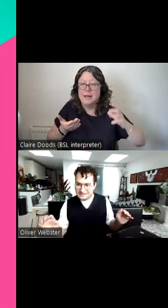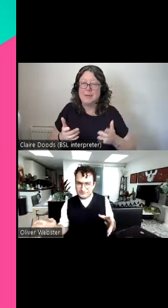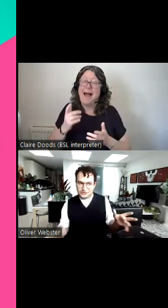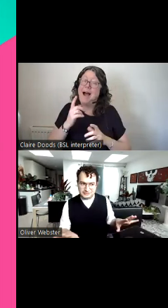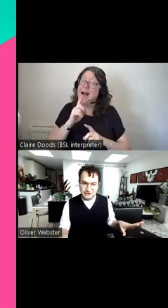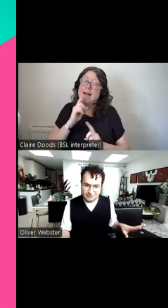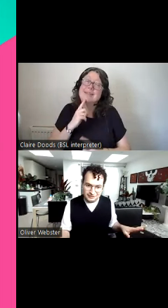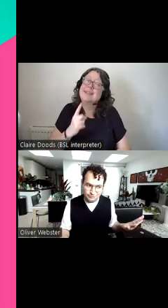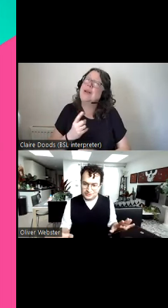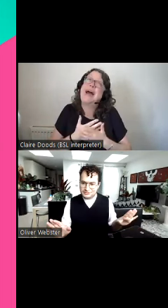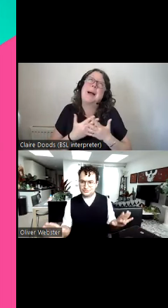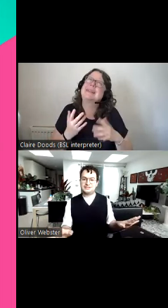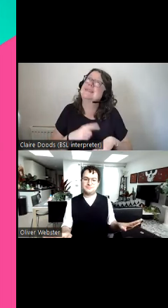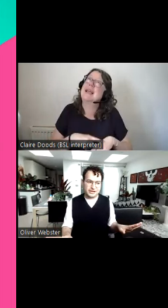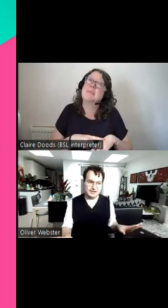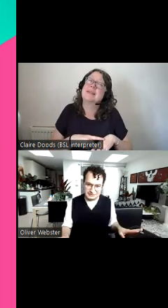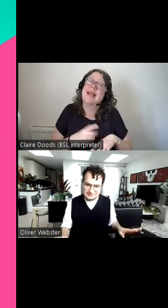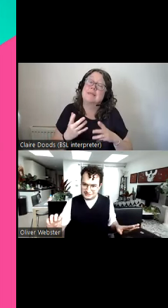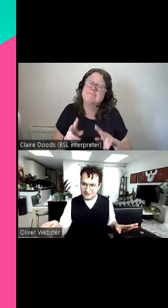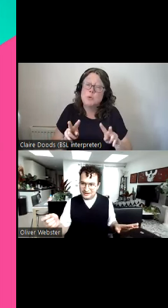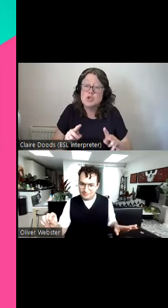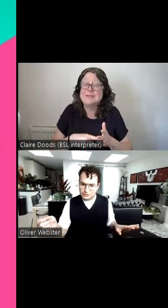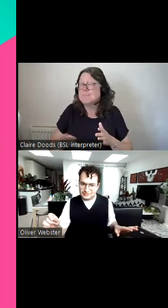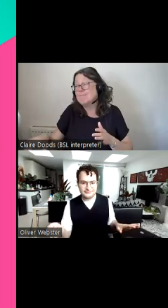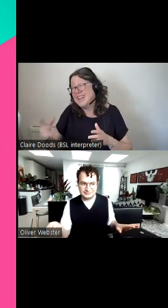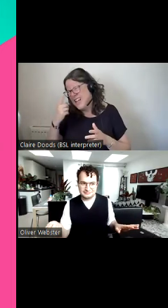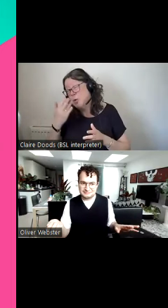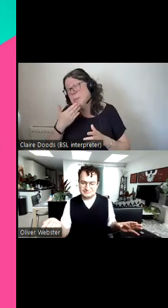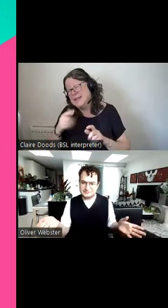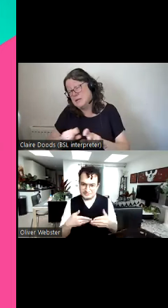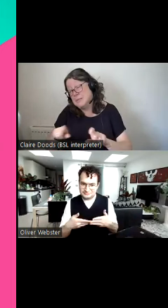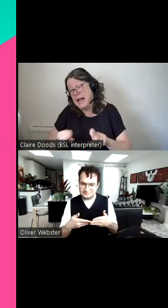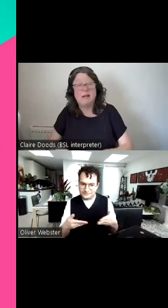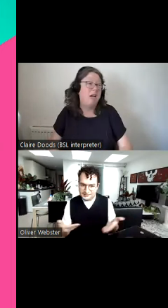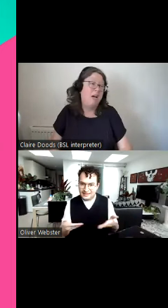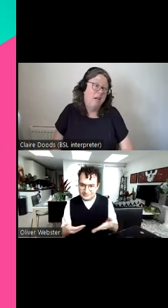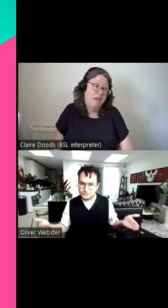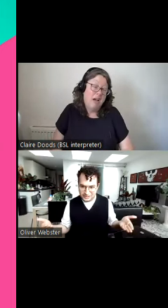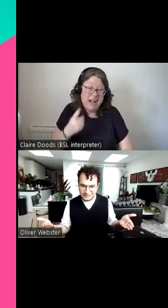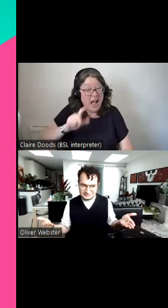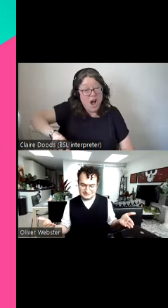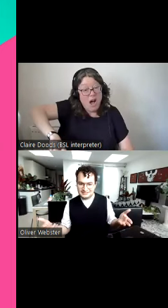If you've got a guitar and one of the strings break, turning it up to 11 doesn't fill in that string.